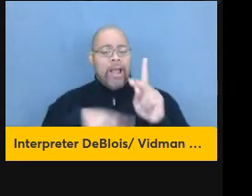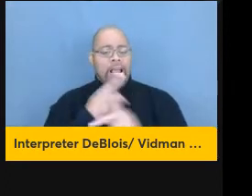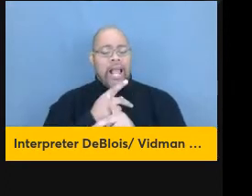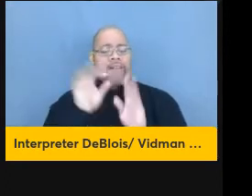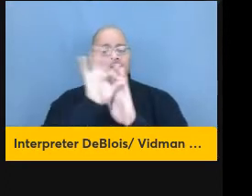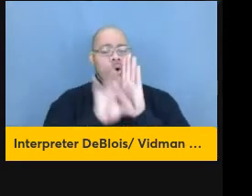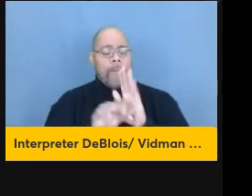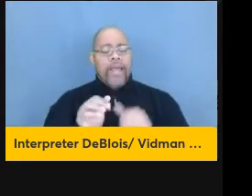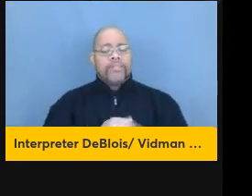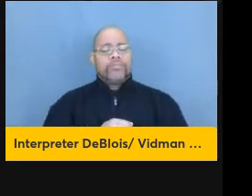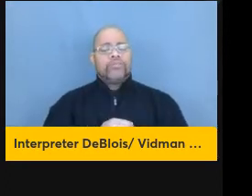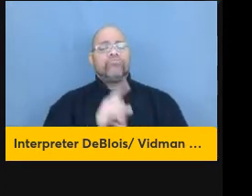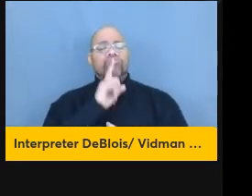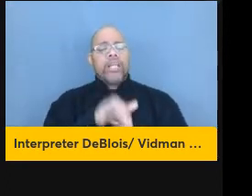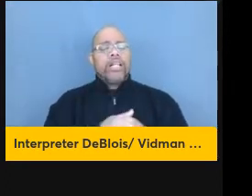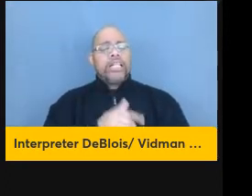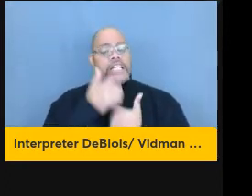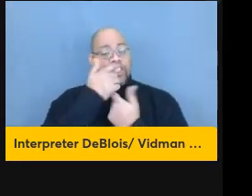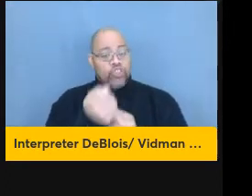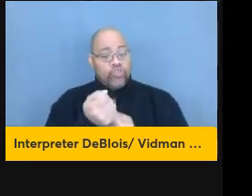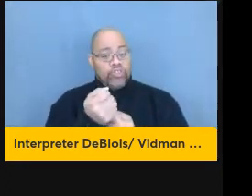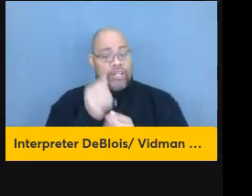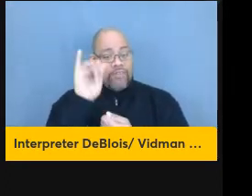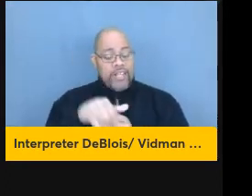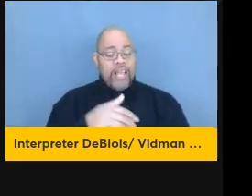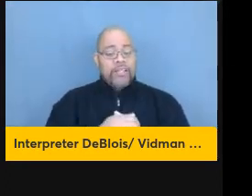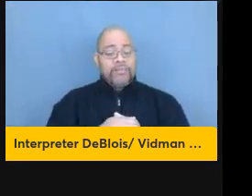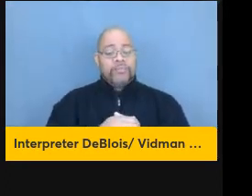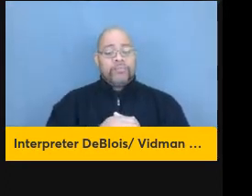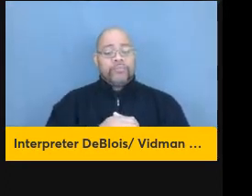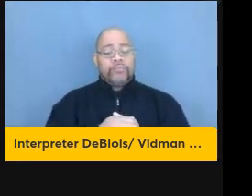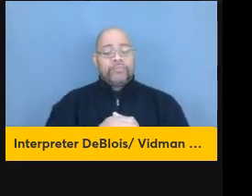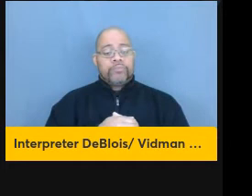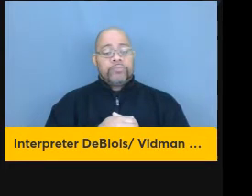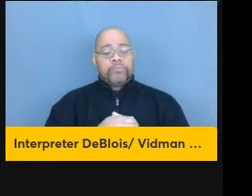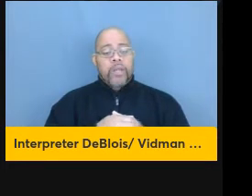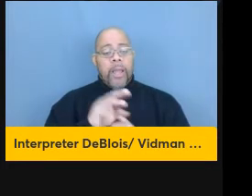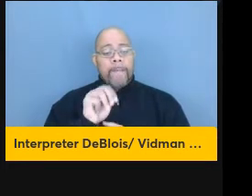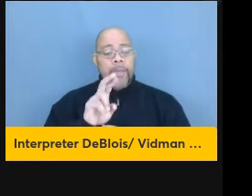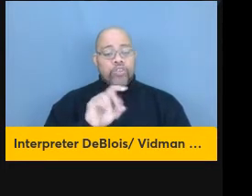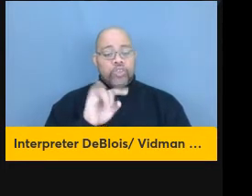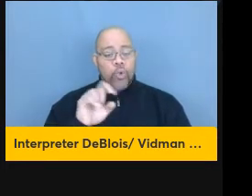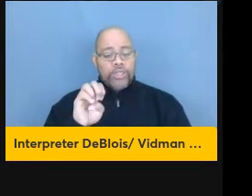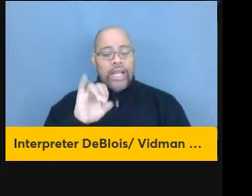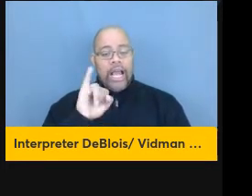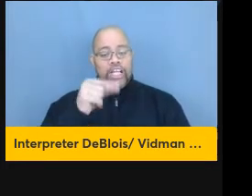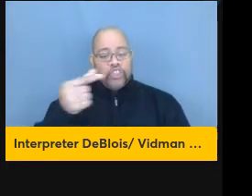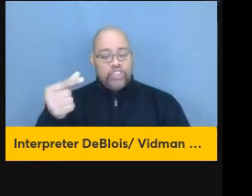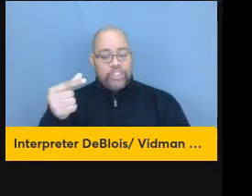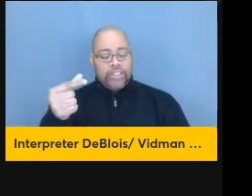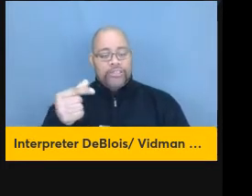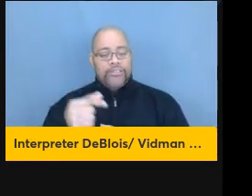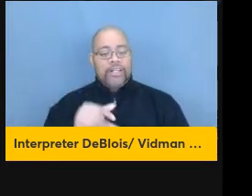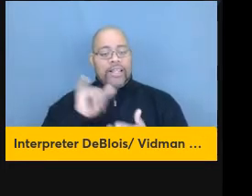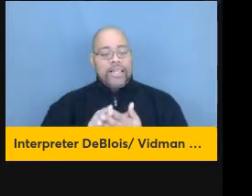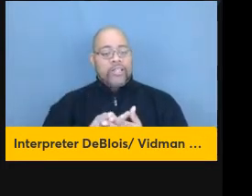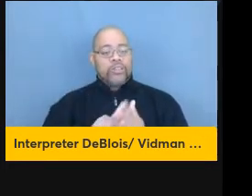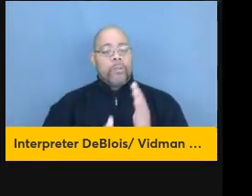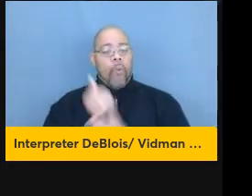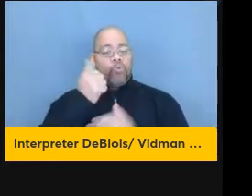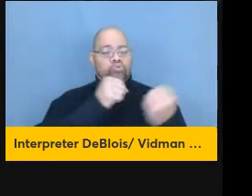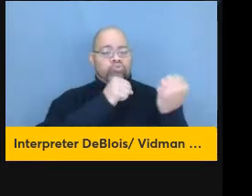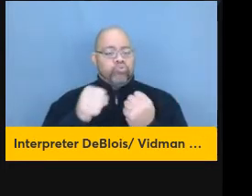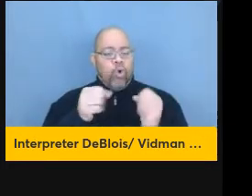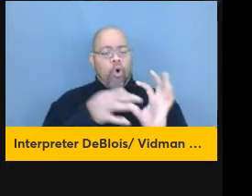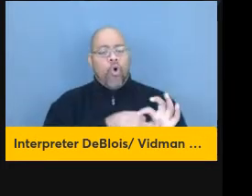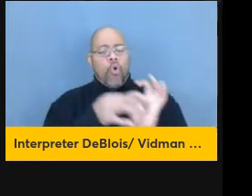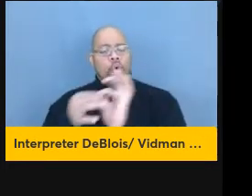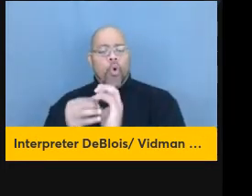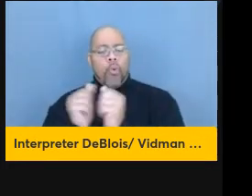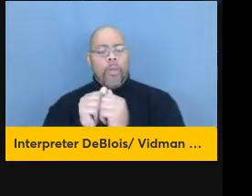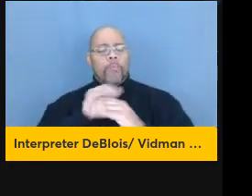What's really interesting here was that merozoite, IgG, Eliza, that was the most strongly correlated with protection, you've